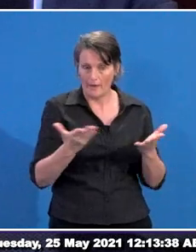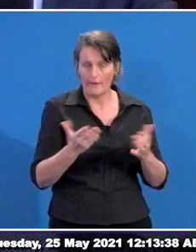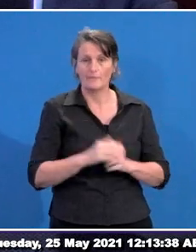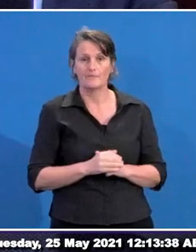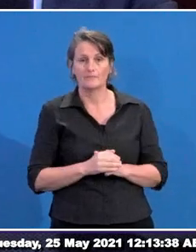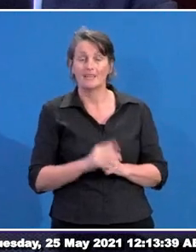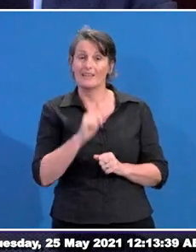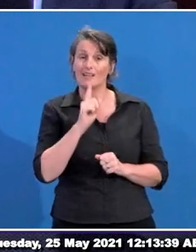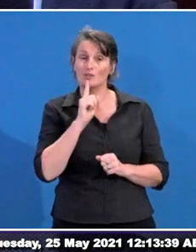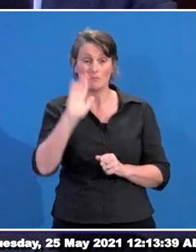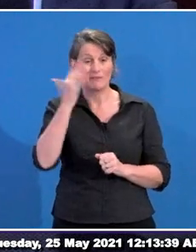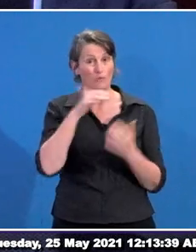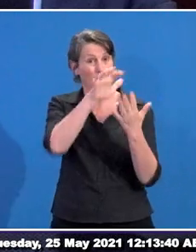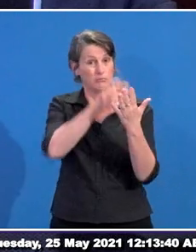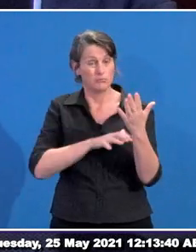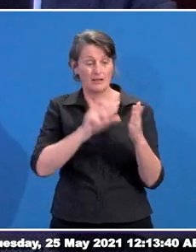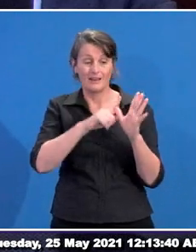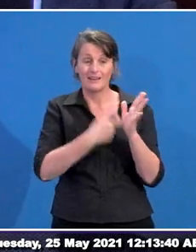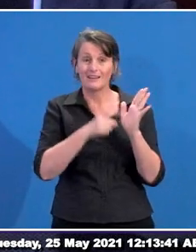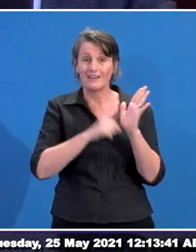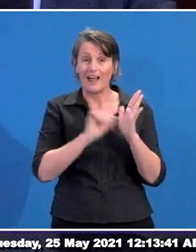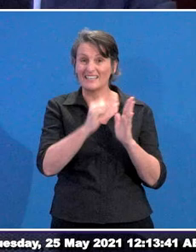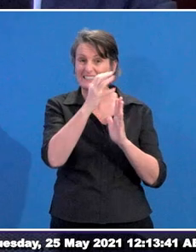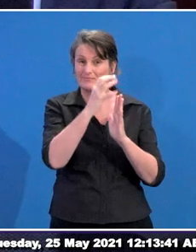became more challenging. And when he was 11,